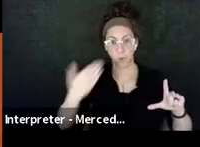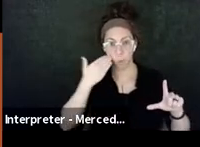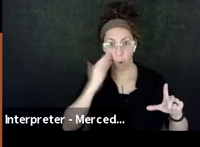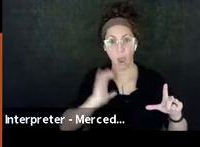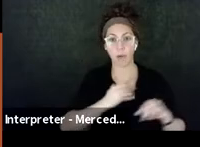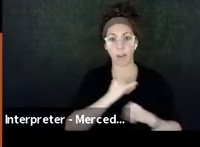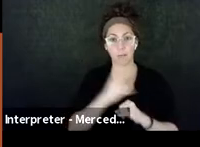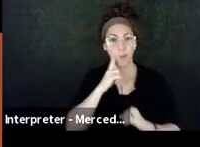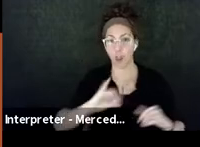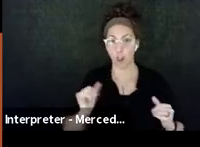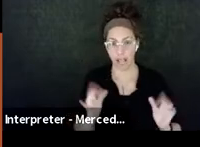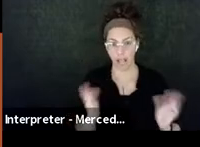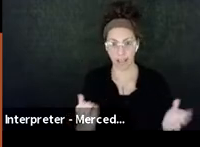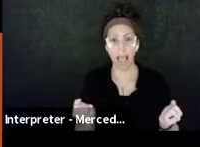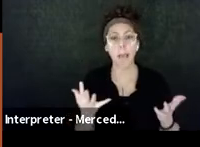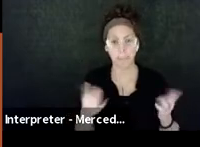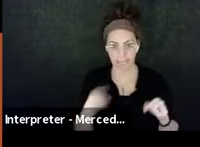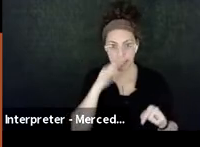Natalie Chavez: And on that questionnaire, that's going to be released in the survey.